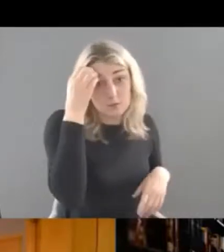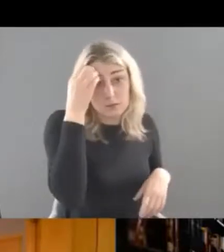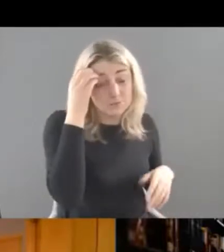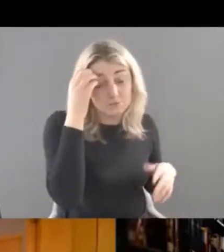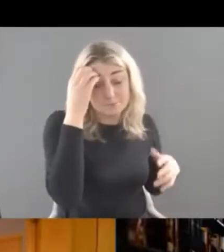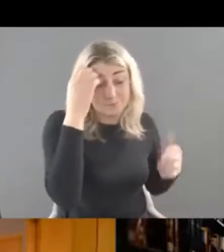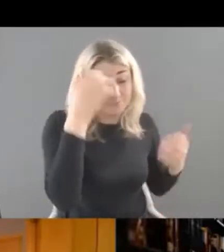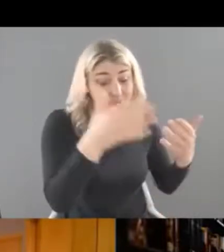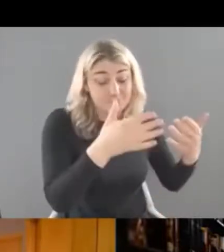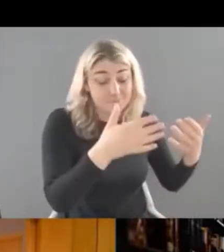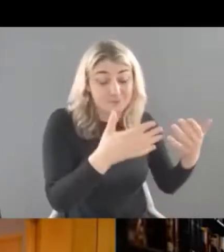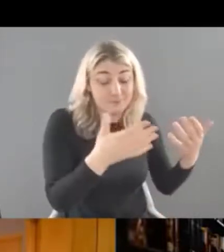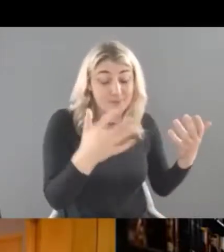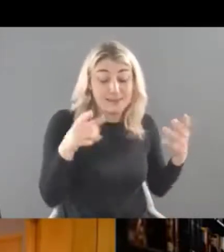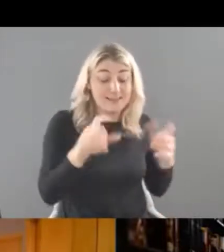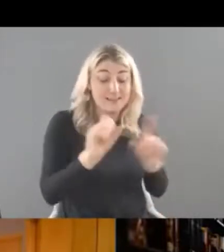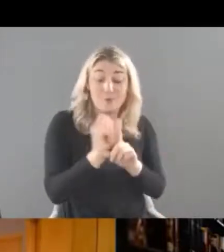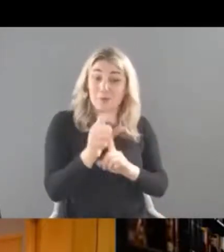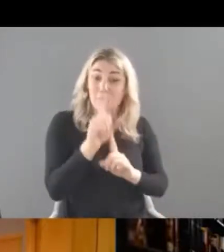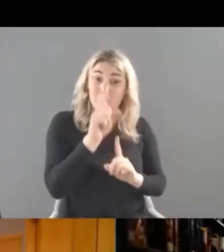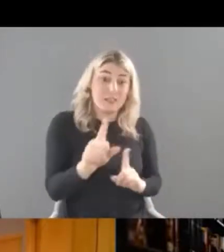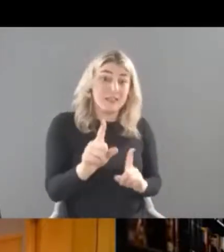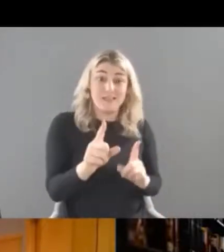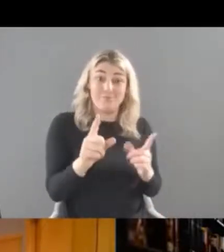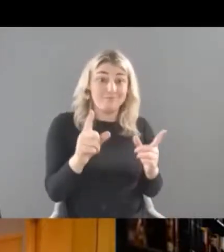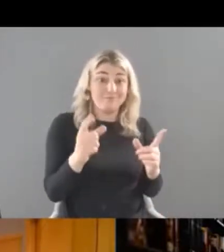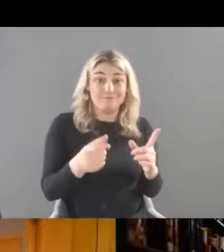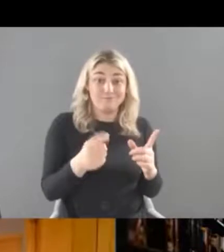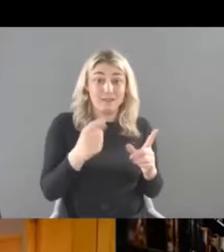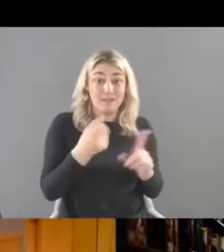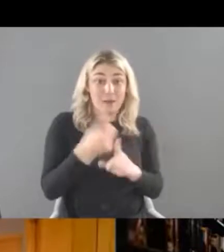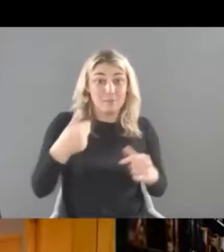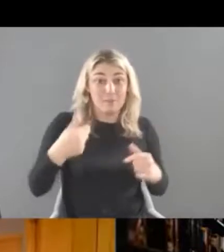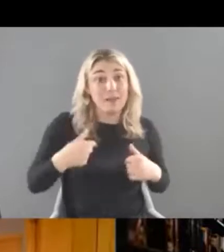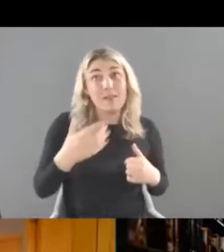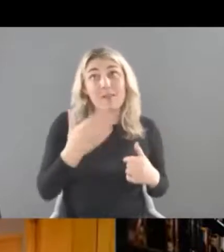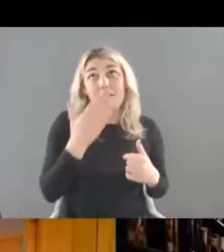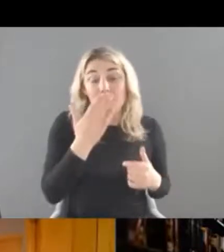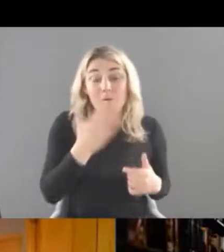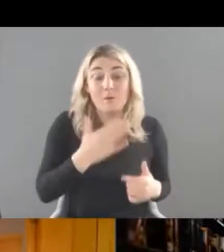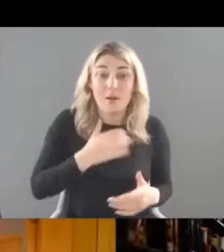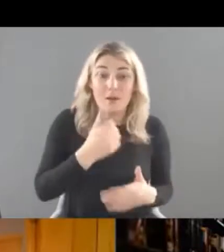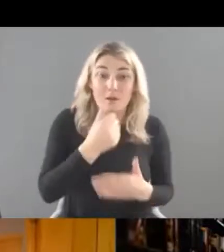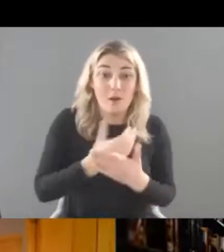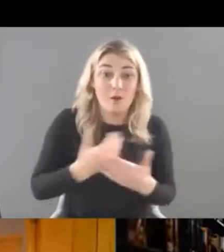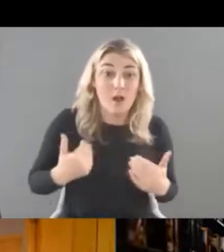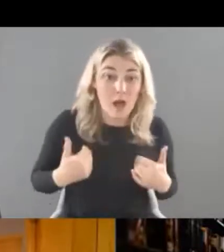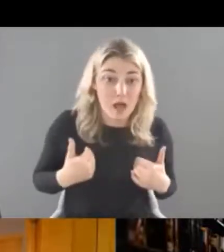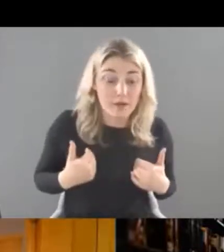And I have thankfully, and my daughter has a community of support and and I have the people that I